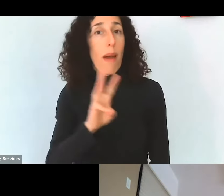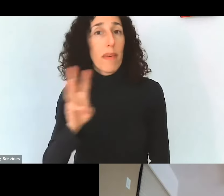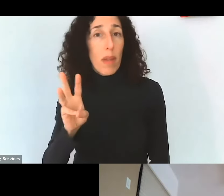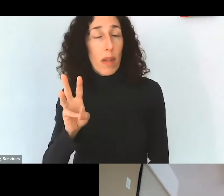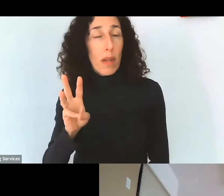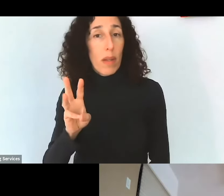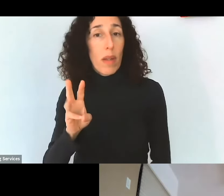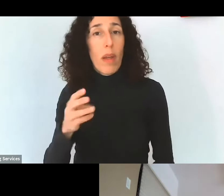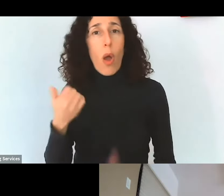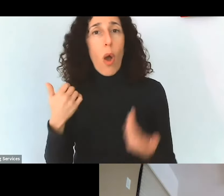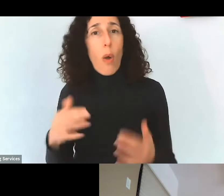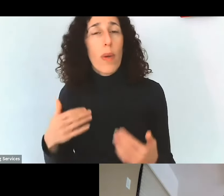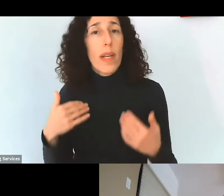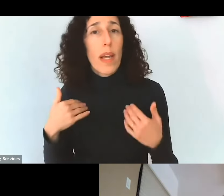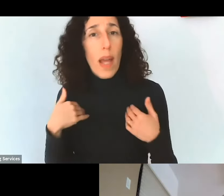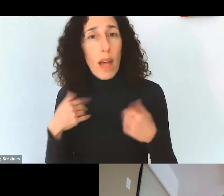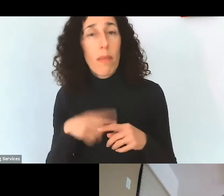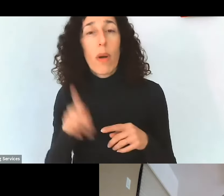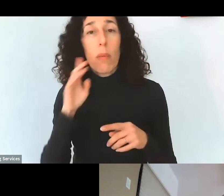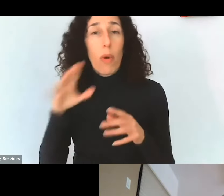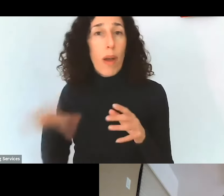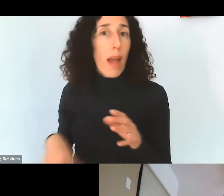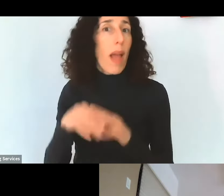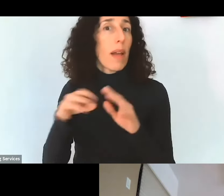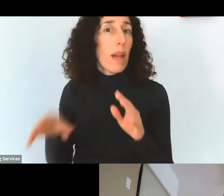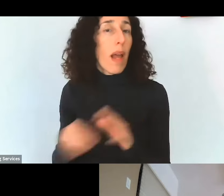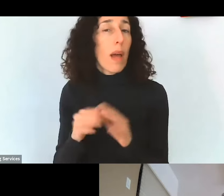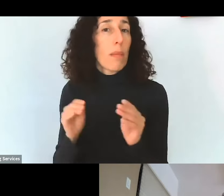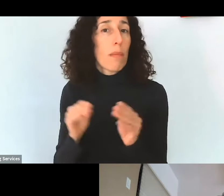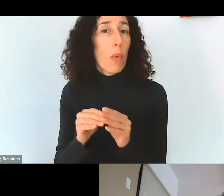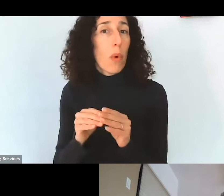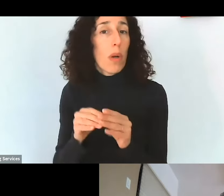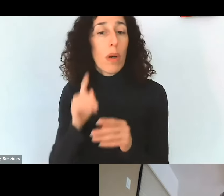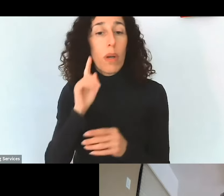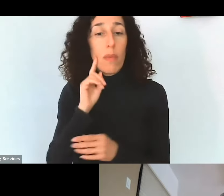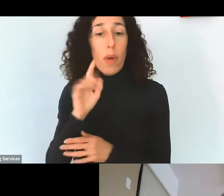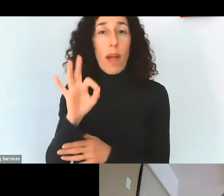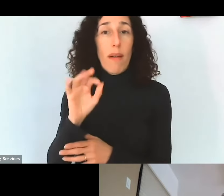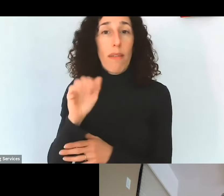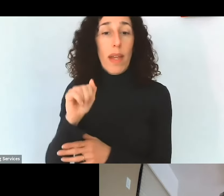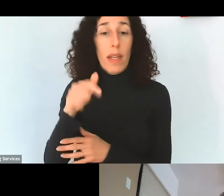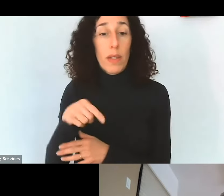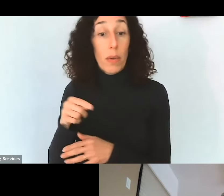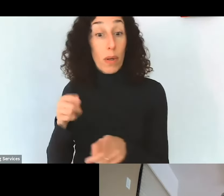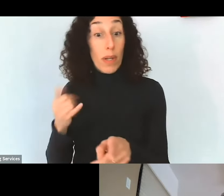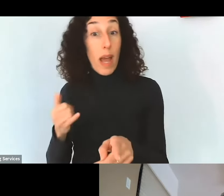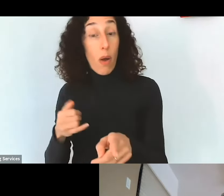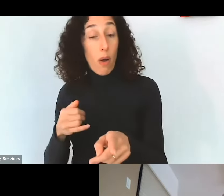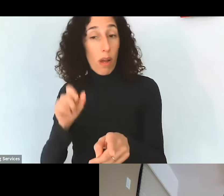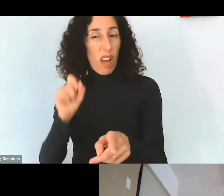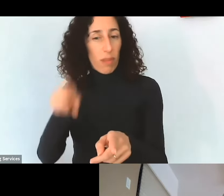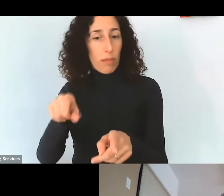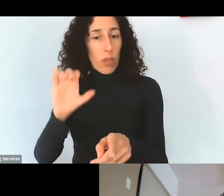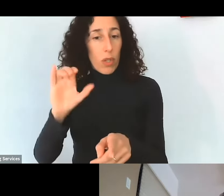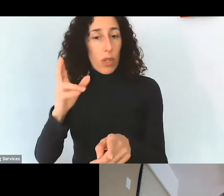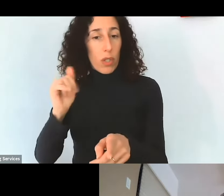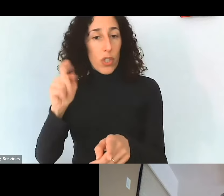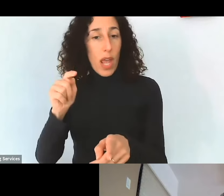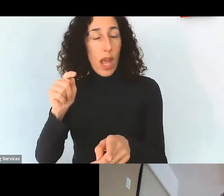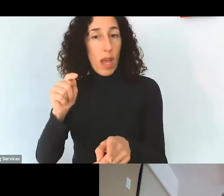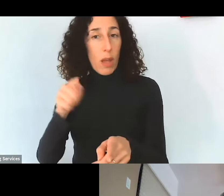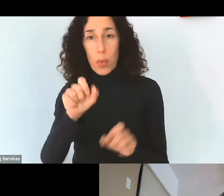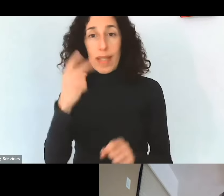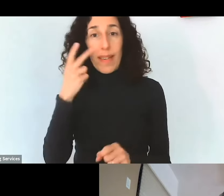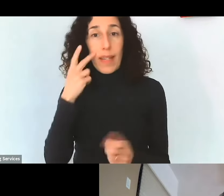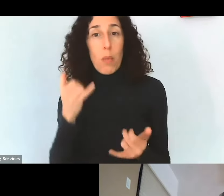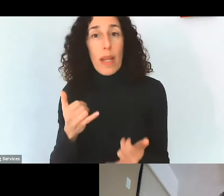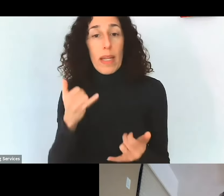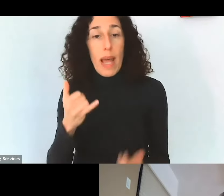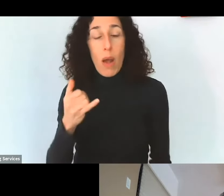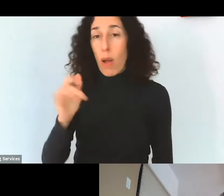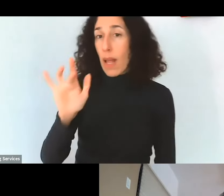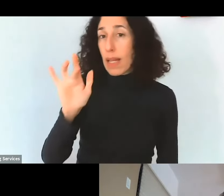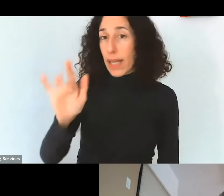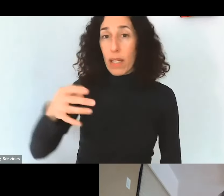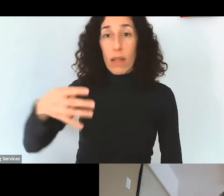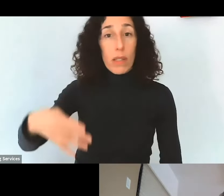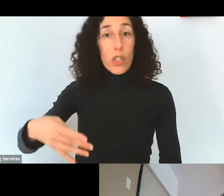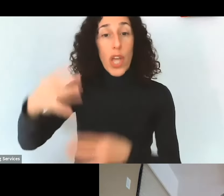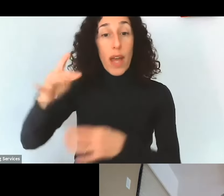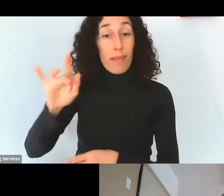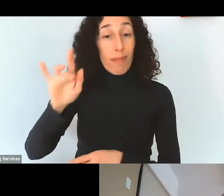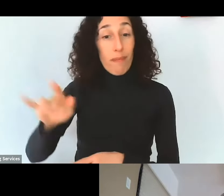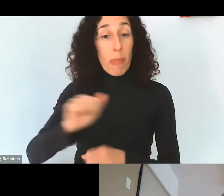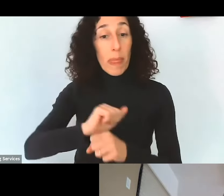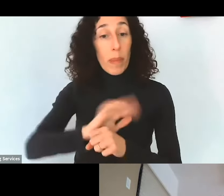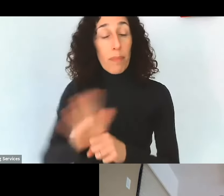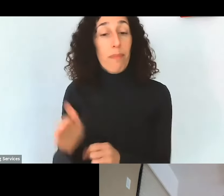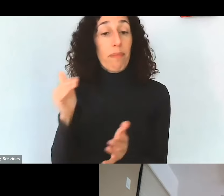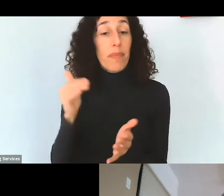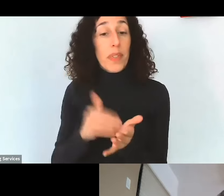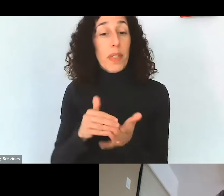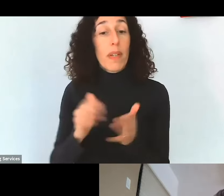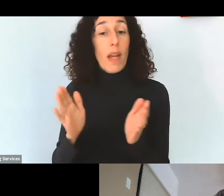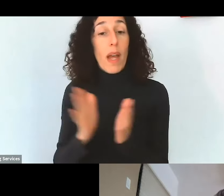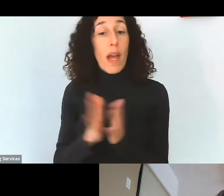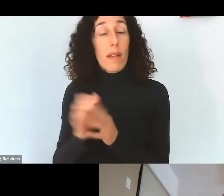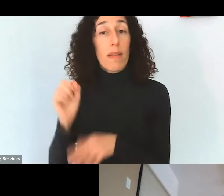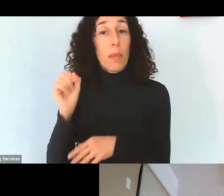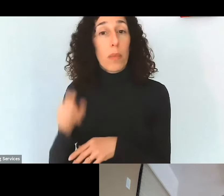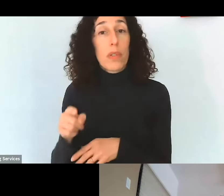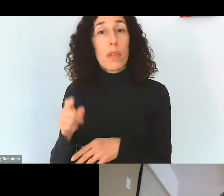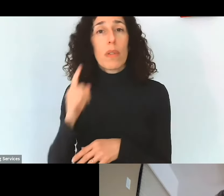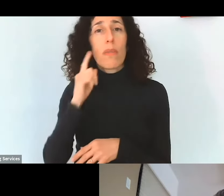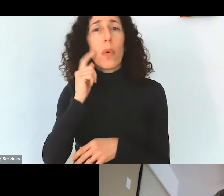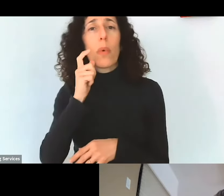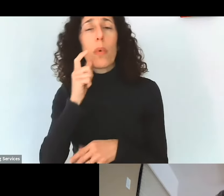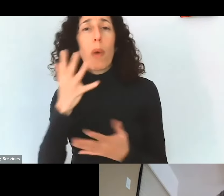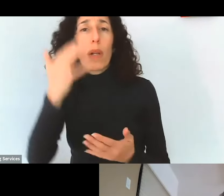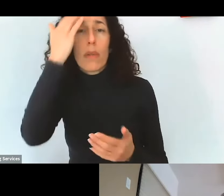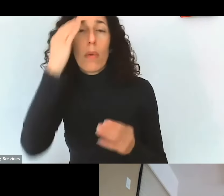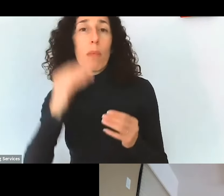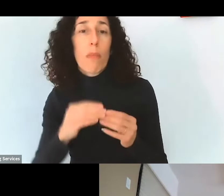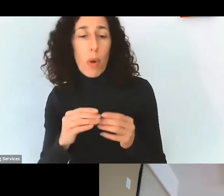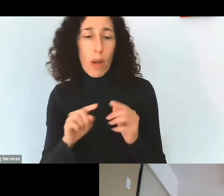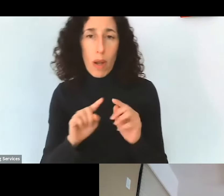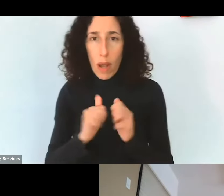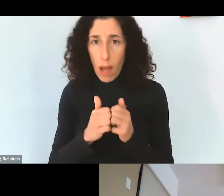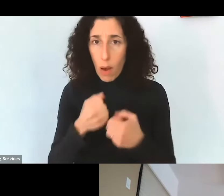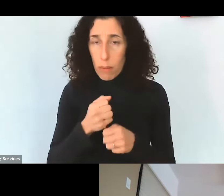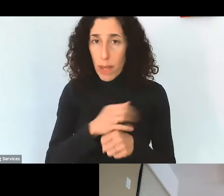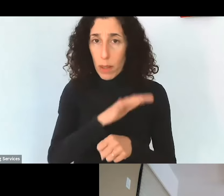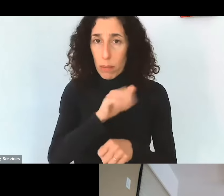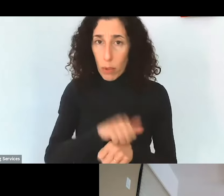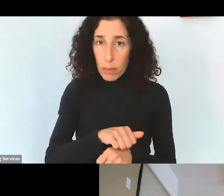And since our last town hall, we have been gathering disability-specific information. We've been putting it all in one place, because I think that's important. And that's on our website. And it's in a form of questions and answer documents. Jon is going to put all that information for COVID-19 frequently asked questions, as he did right now. So you can certainly see that. And on this page we have addressed those questions that we've heard from you